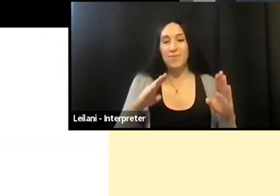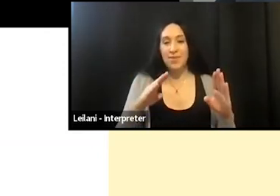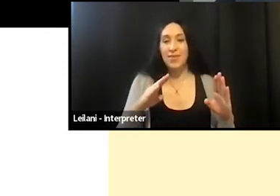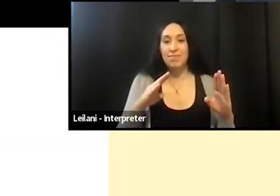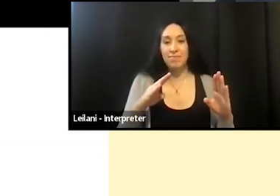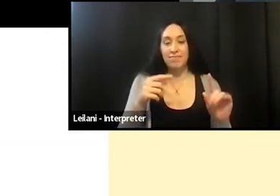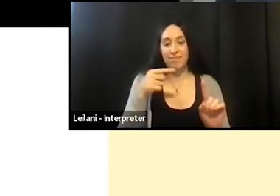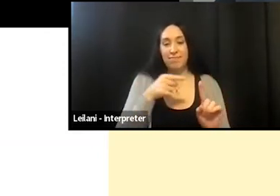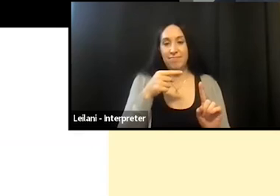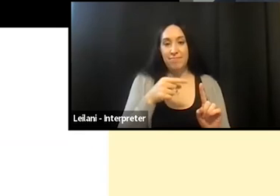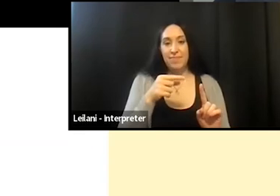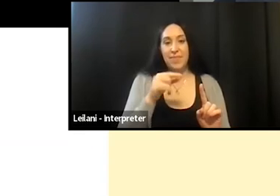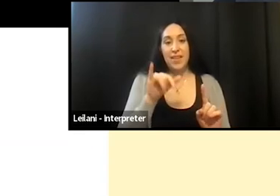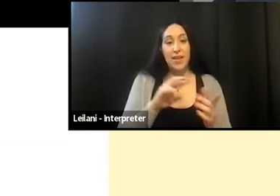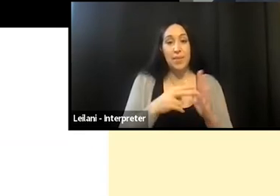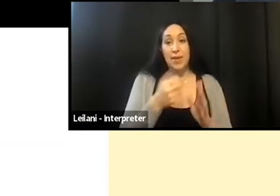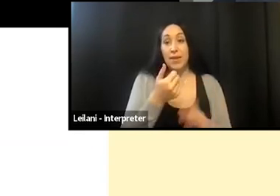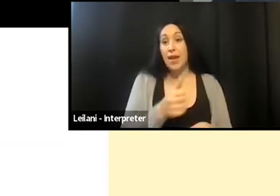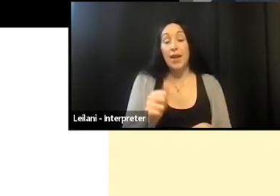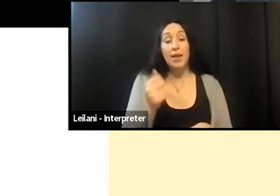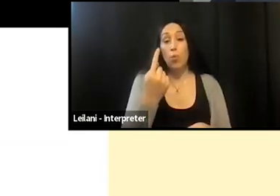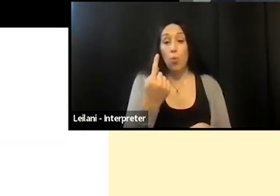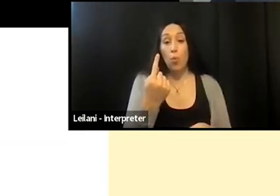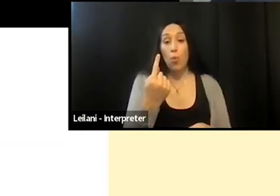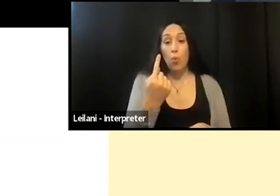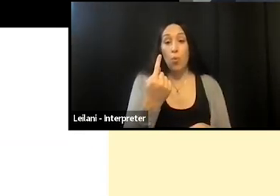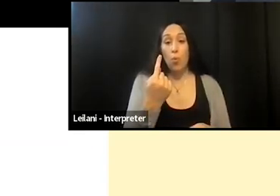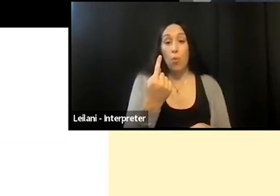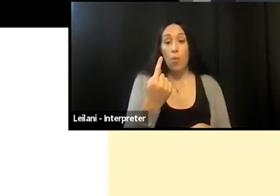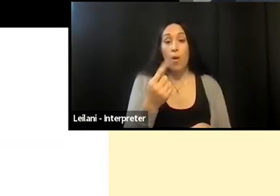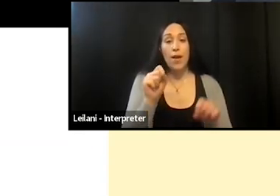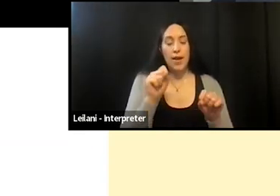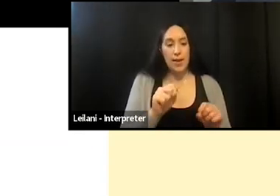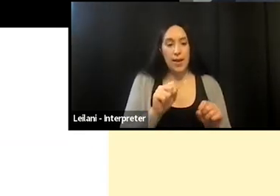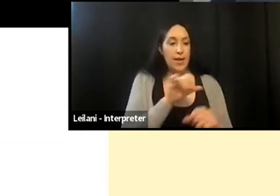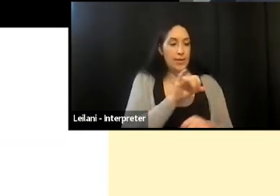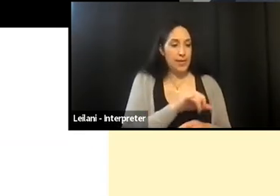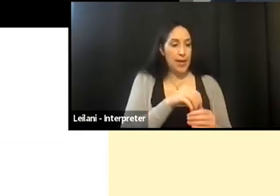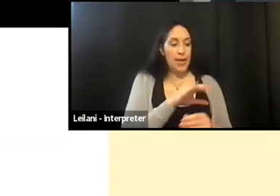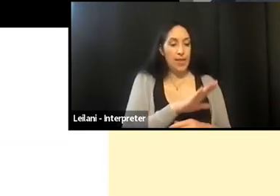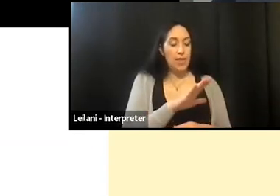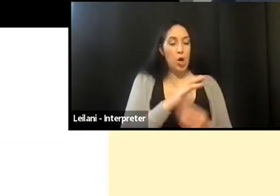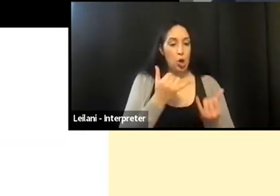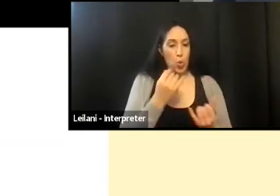that anyone can age in place in their current home if they choose to do so.